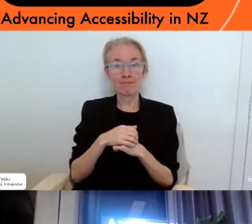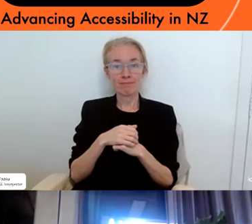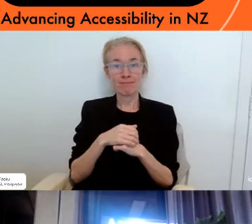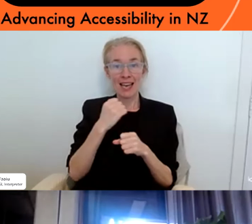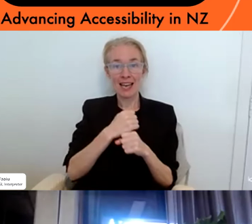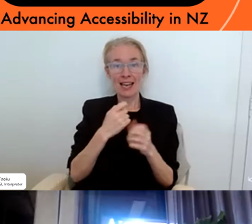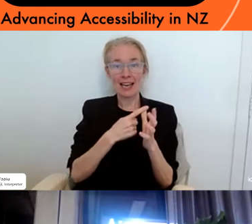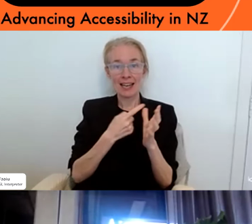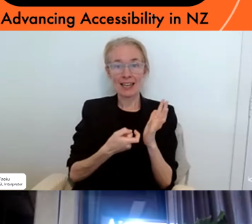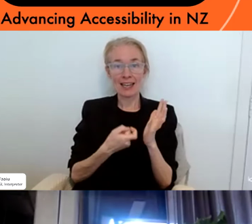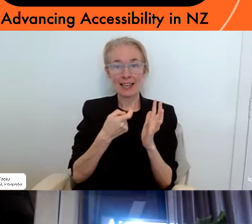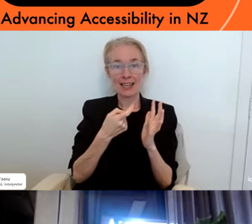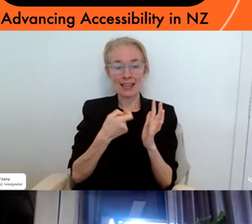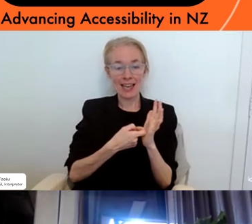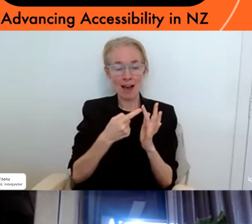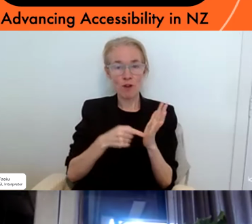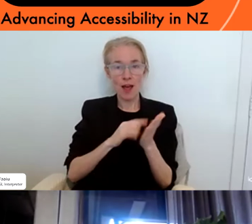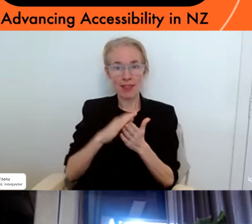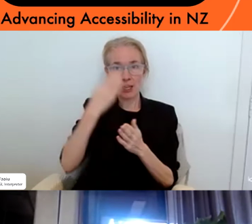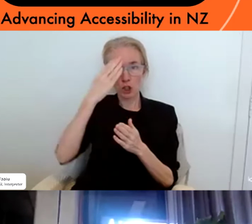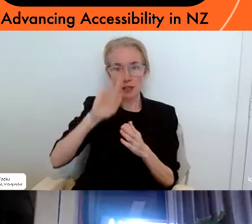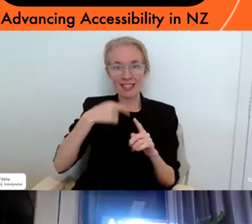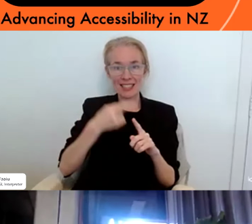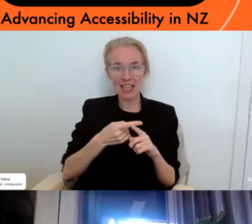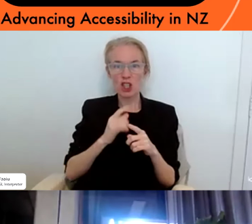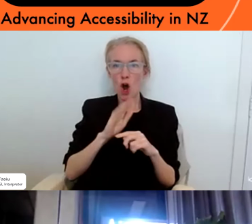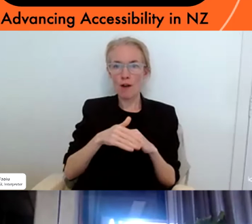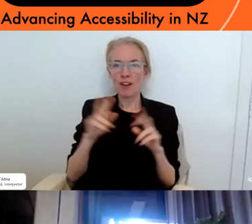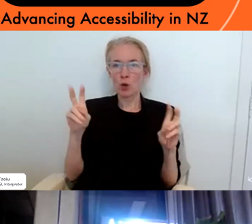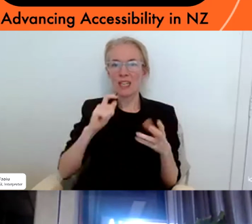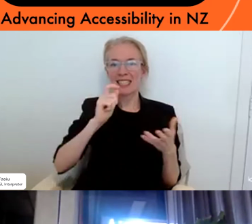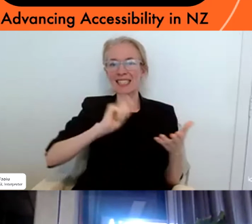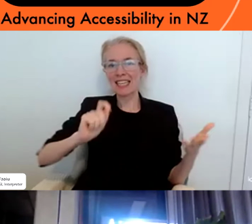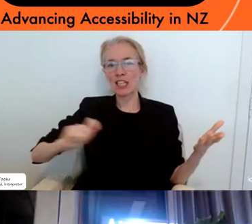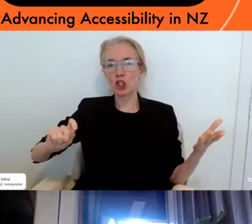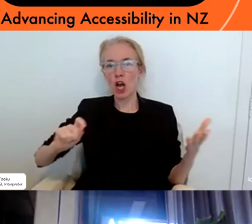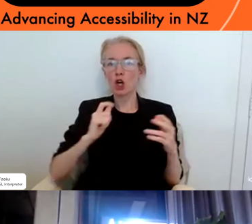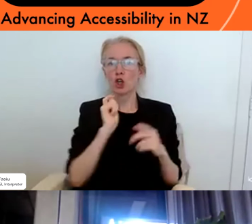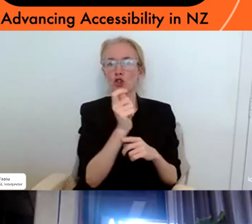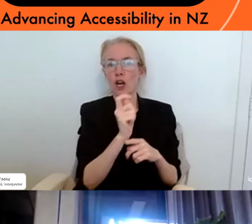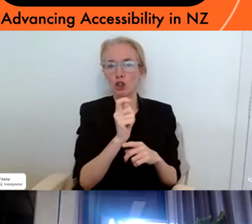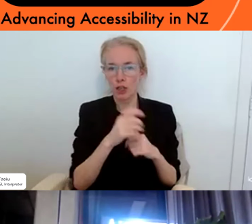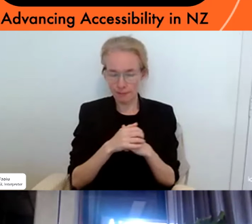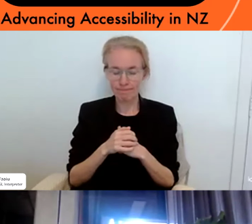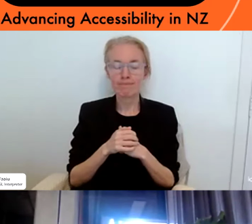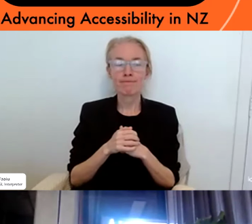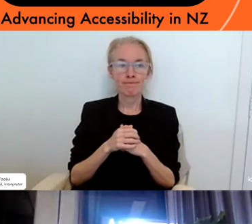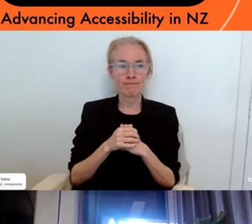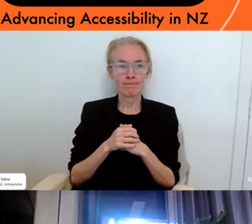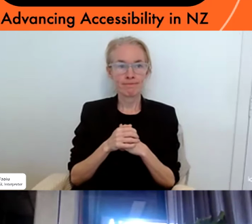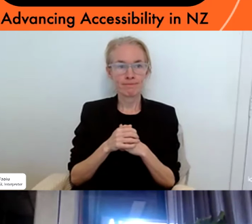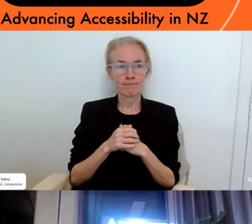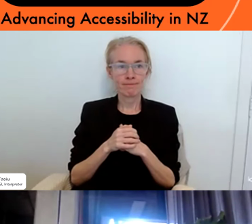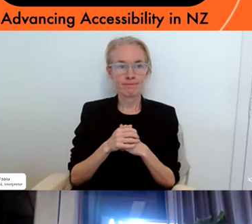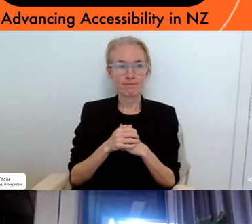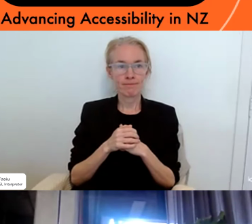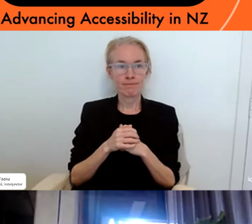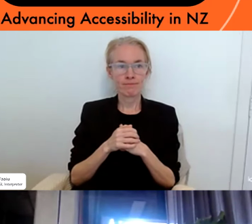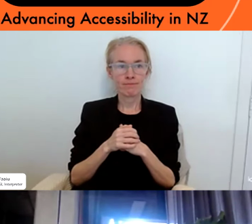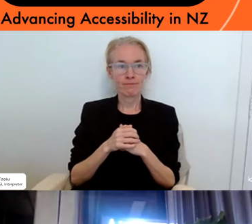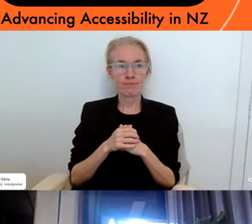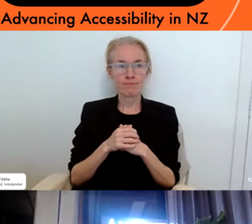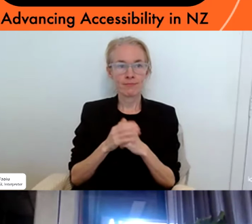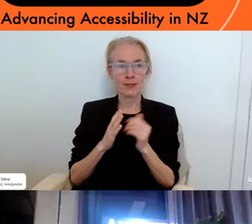Gareth Ready, CEO of Signature Construction. Thank you. Steve,